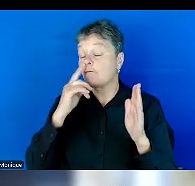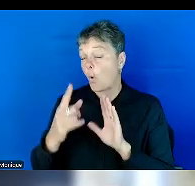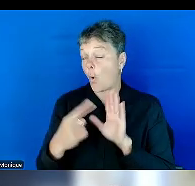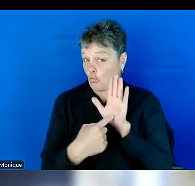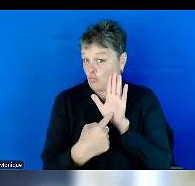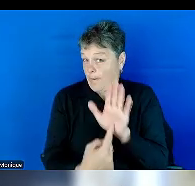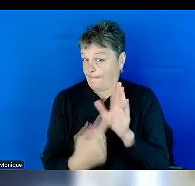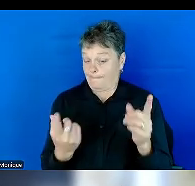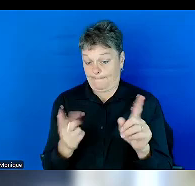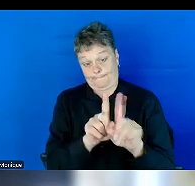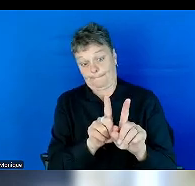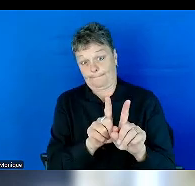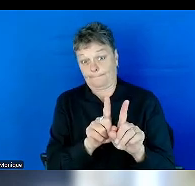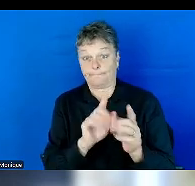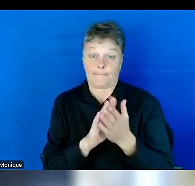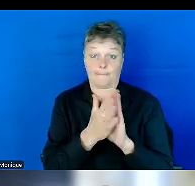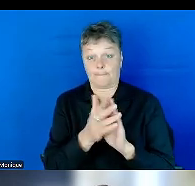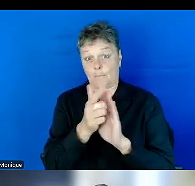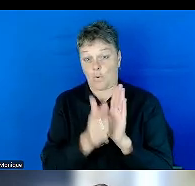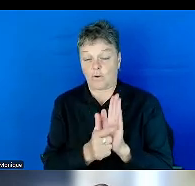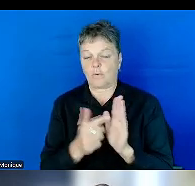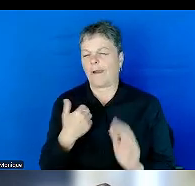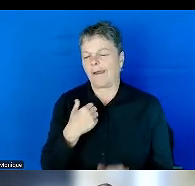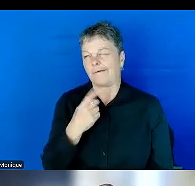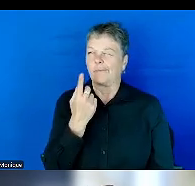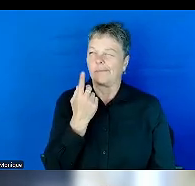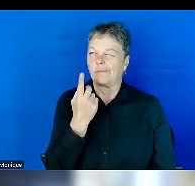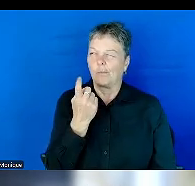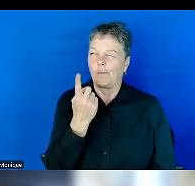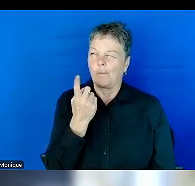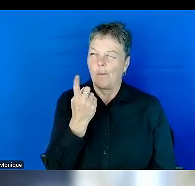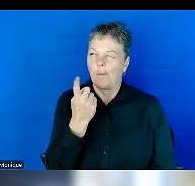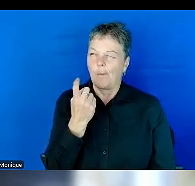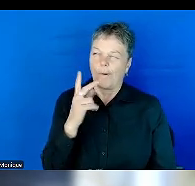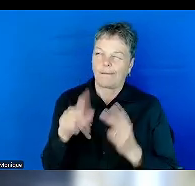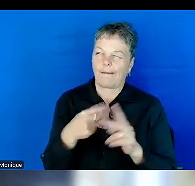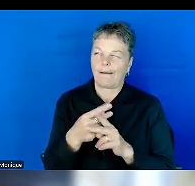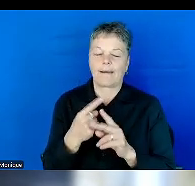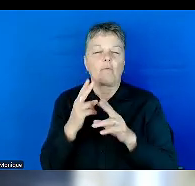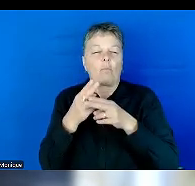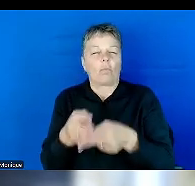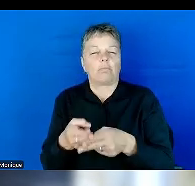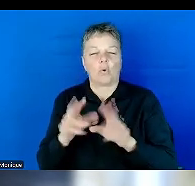um and that's what we call brief services which essentially uh there are times that